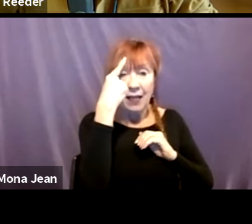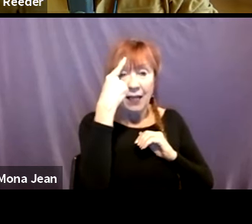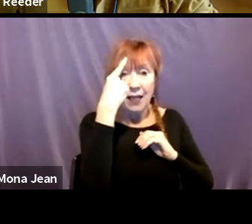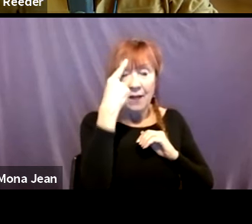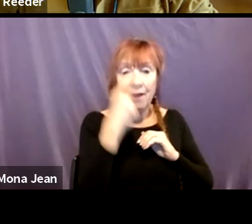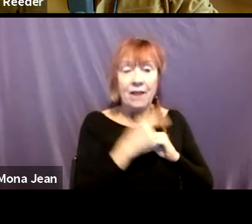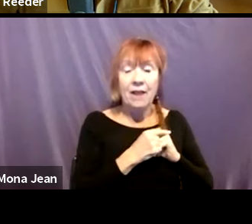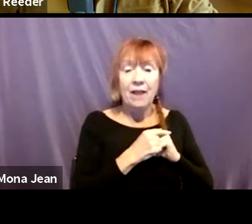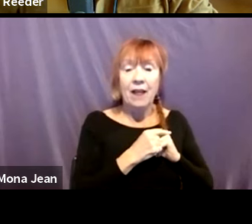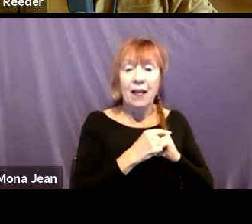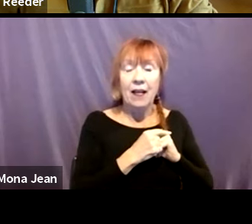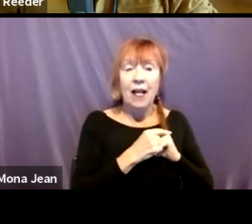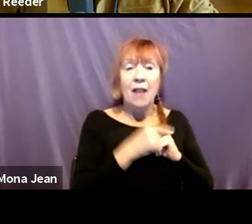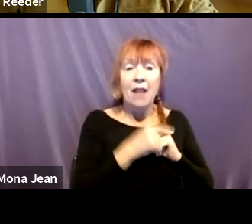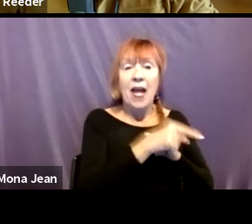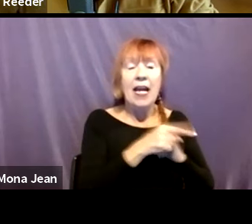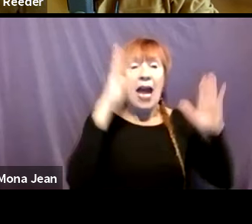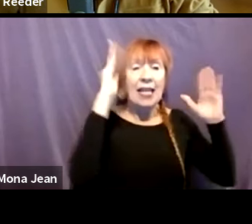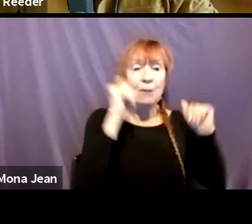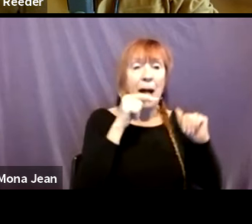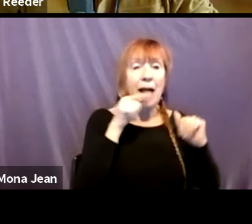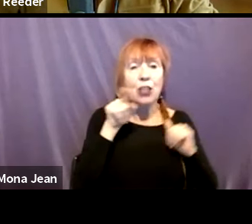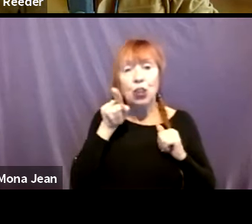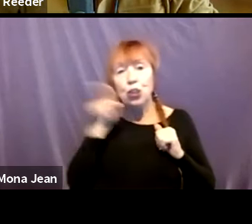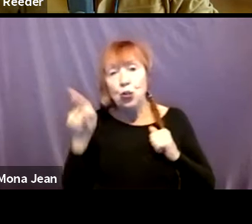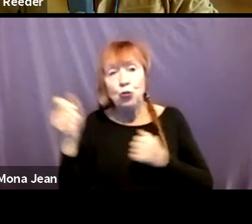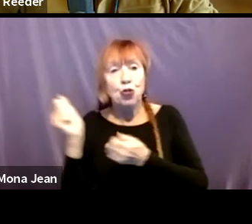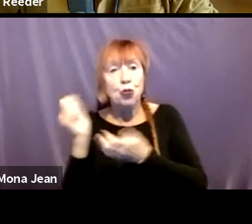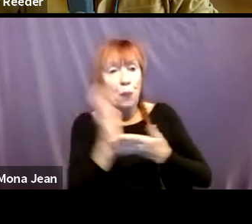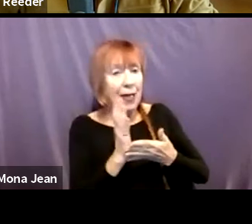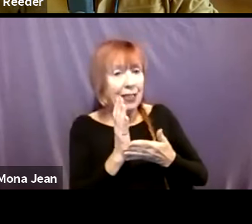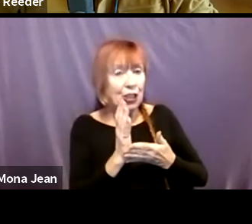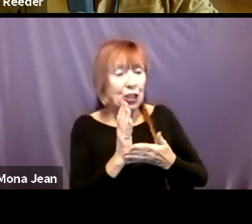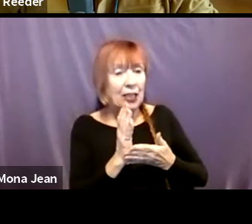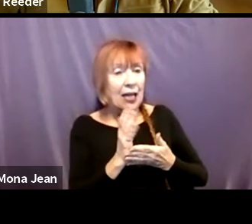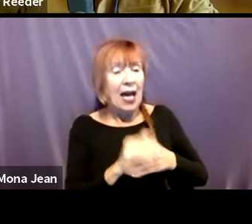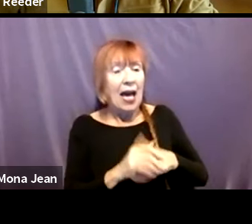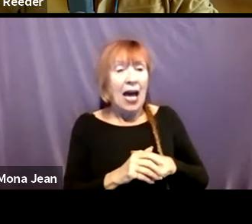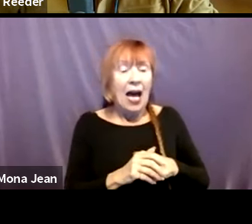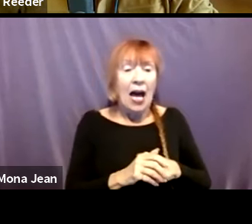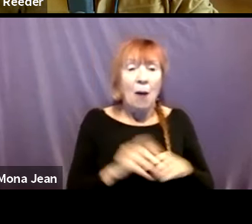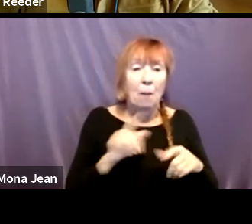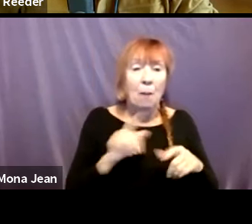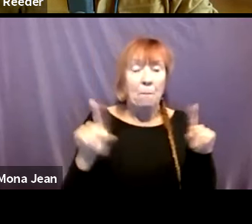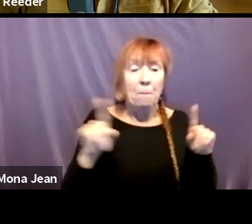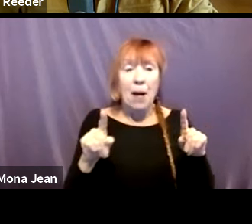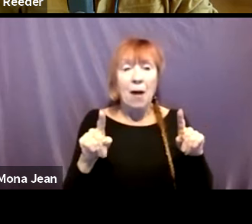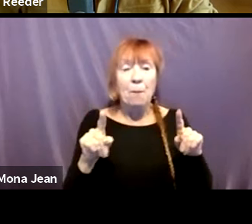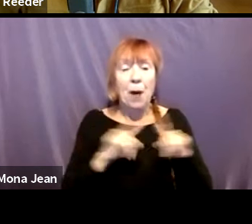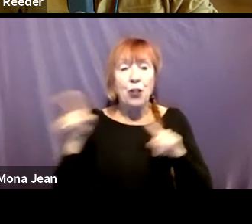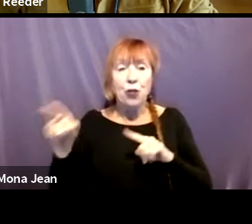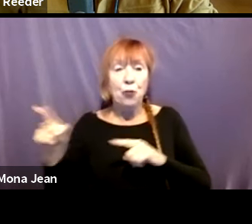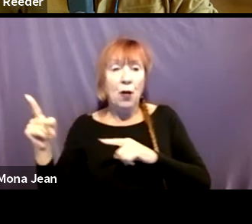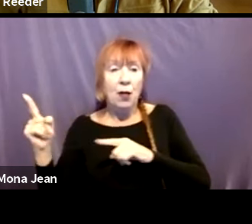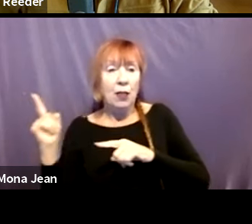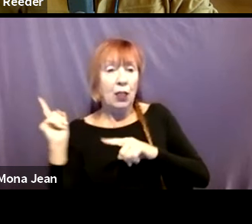you know, they're expecting something different, and you come in passionate, and you're pitching, but it's something not what they expected.